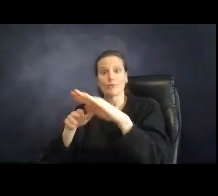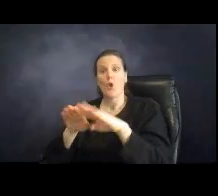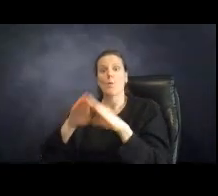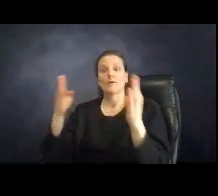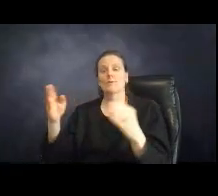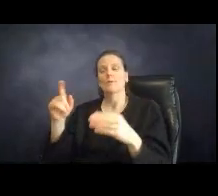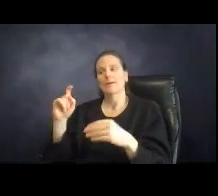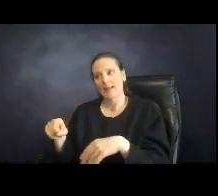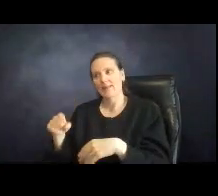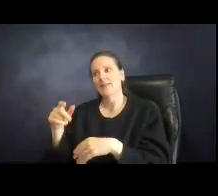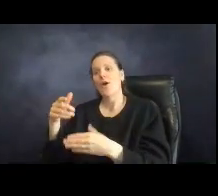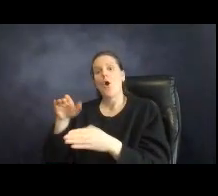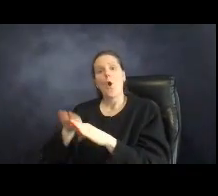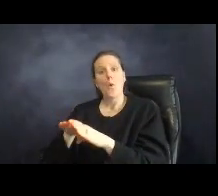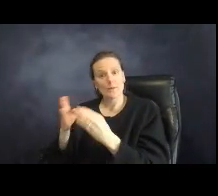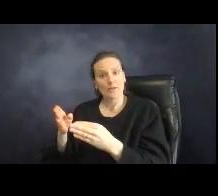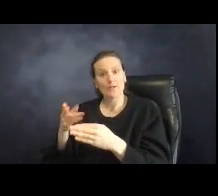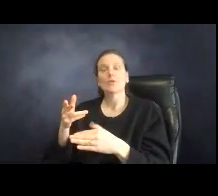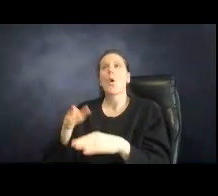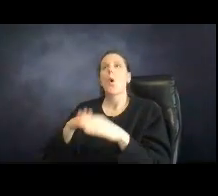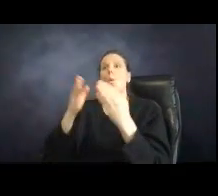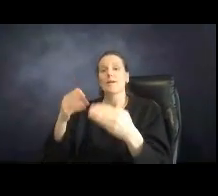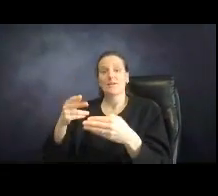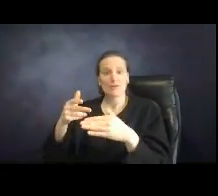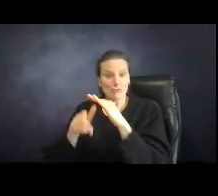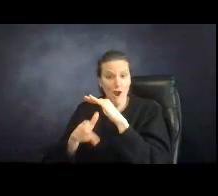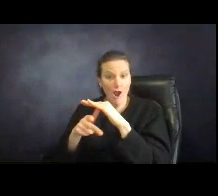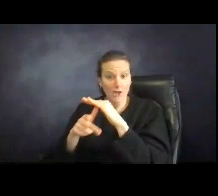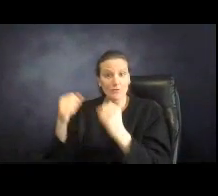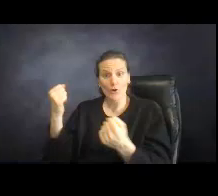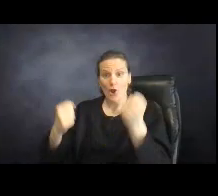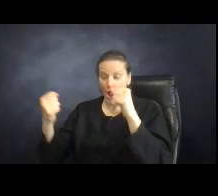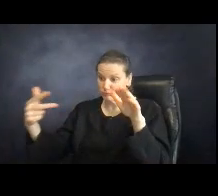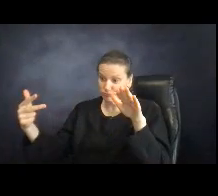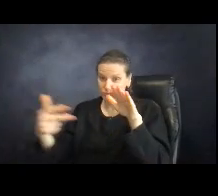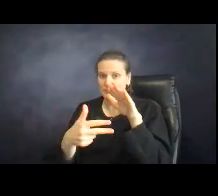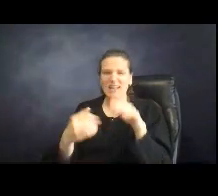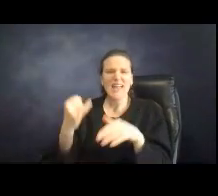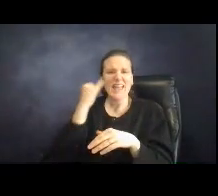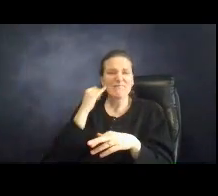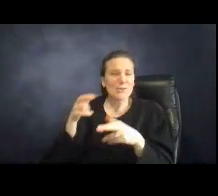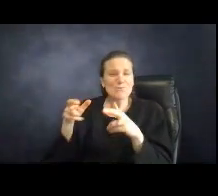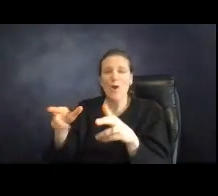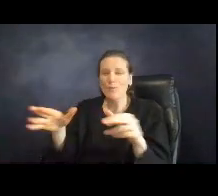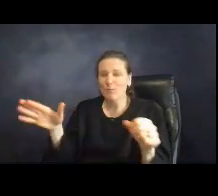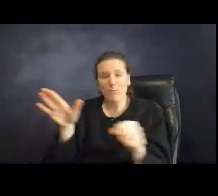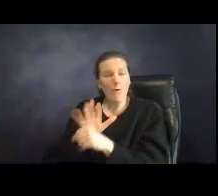so that the car can get in. But if you, if your driveway or if the road is just full with all kinds of cars that kind